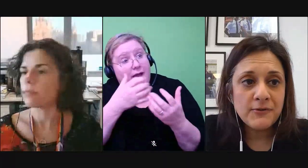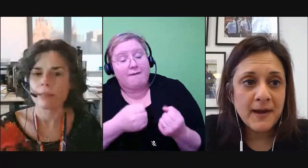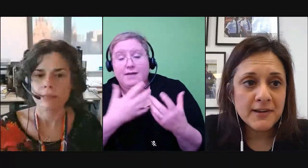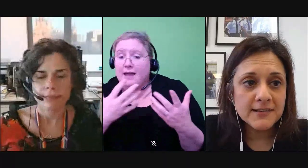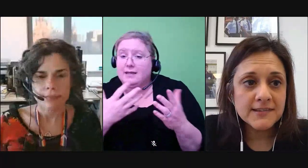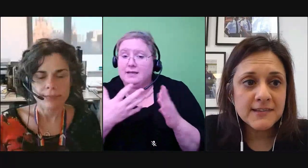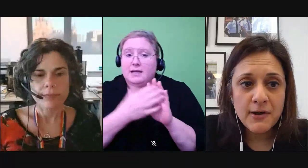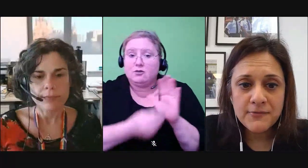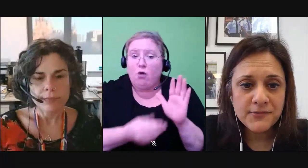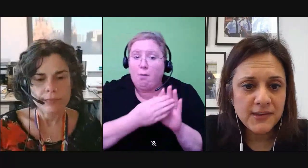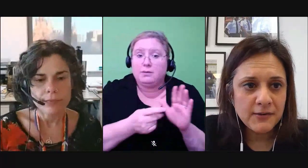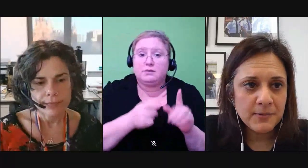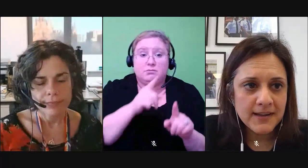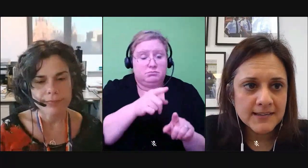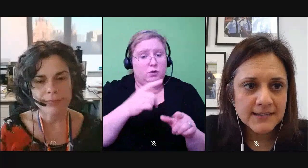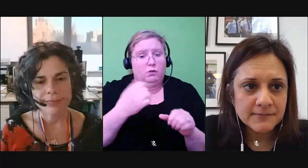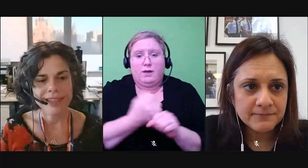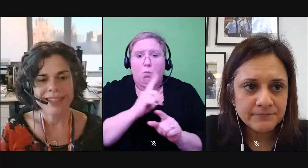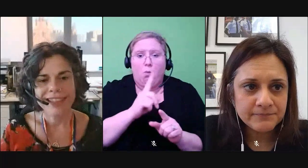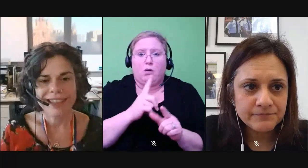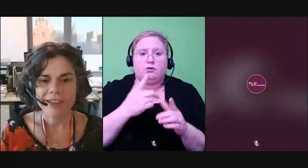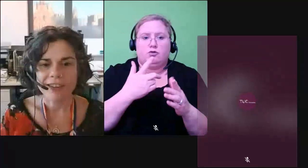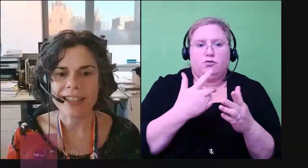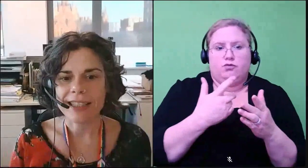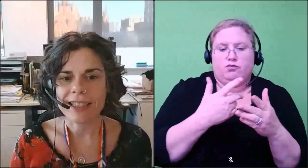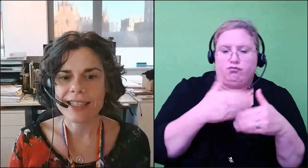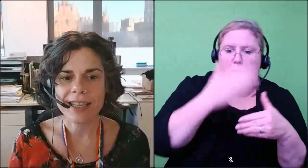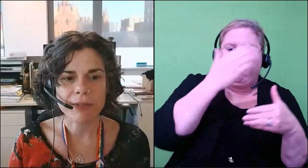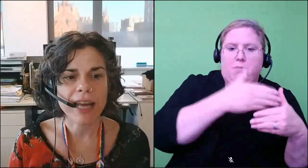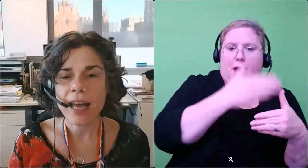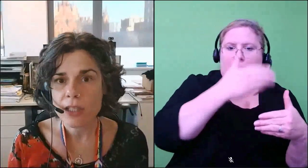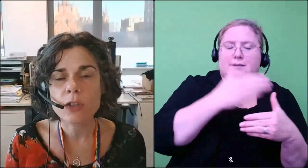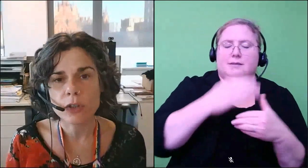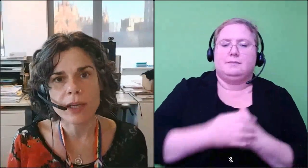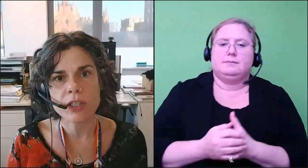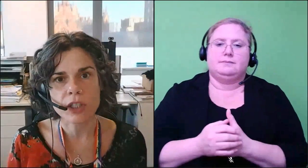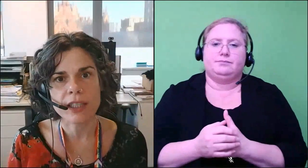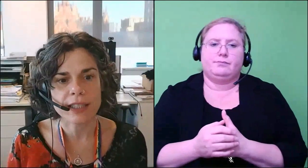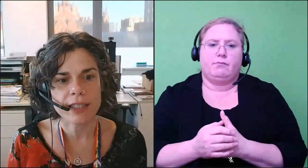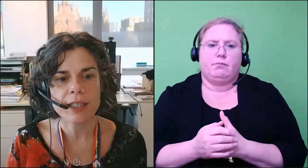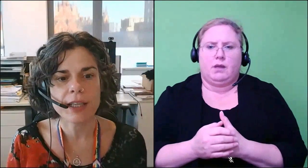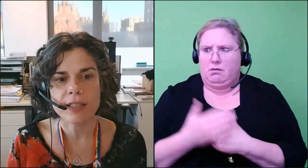barriers. So over to you. Great, thanks, and it's a good question, isn't it?